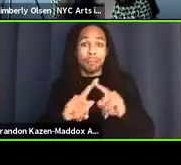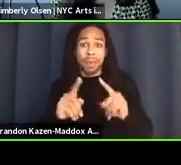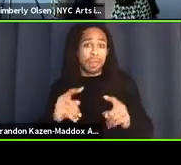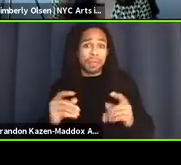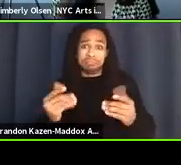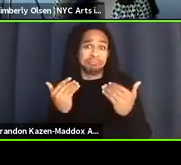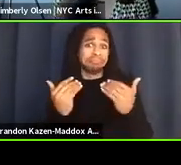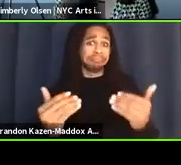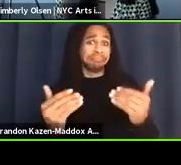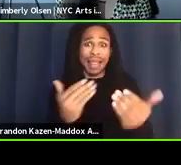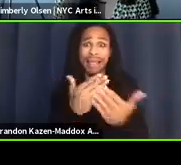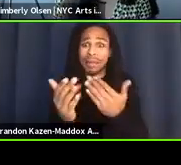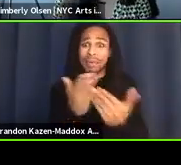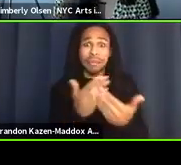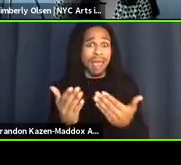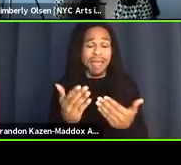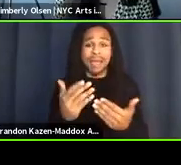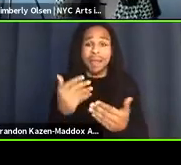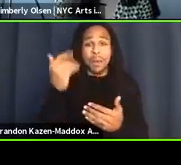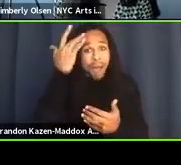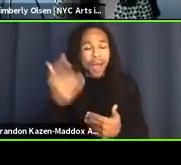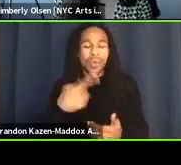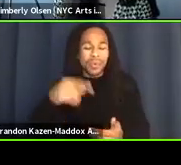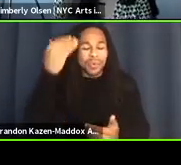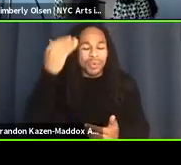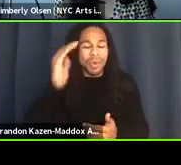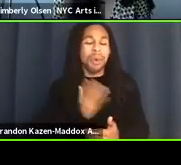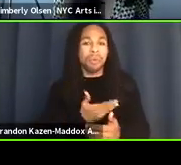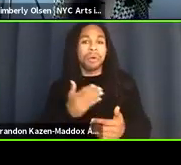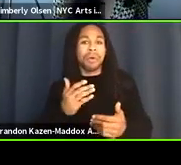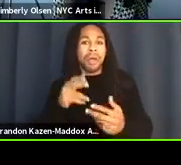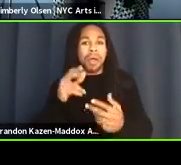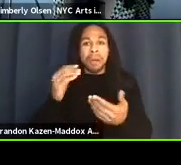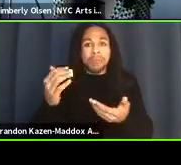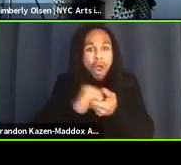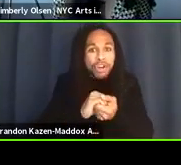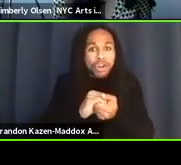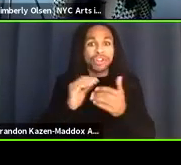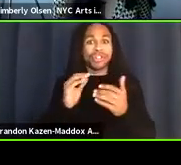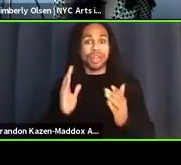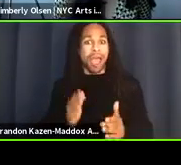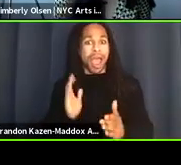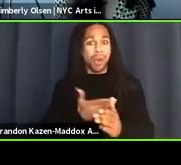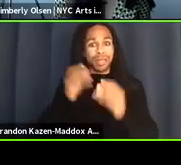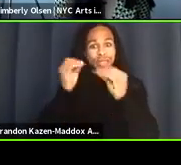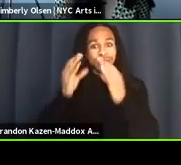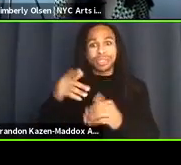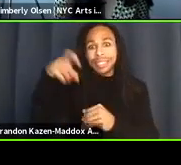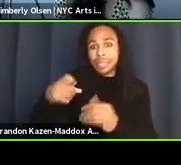possible because they missed us with our teaching artists and our staff.